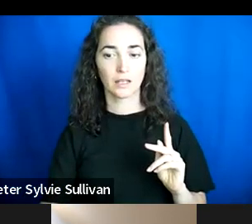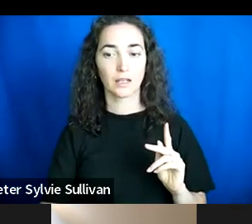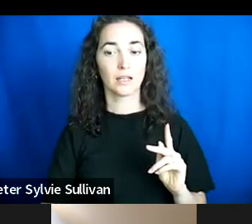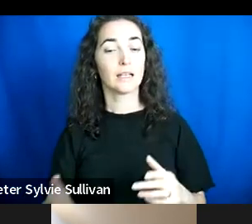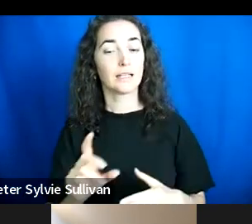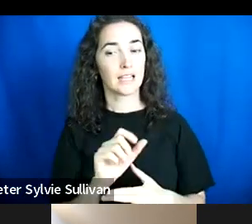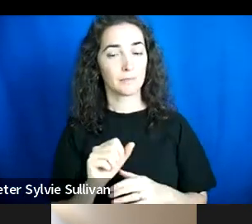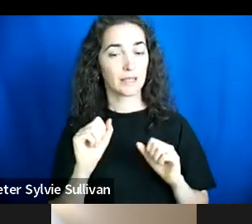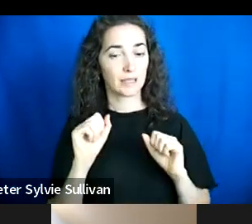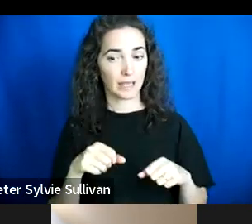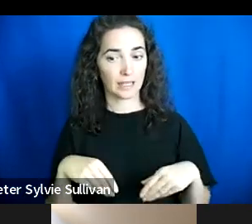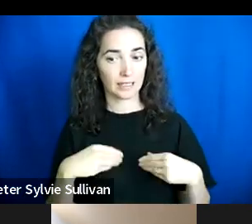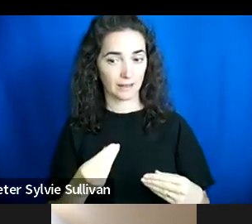know, out of all of my peers is my non disabled peers.